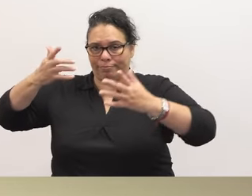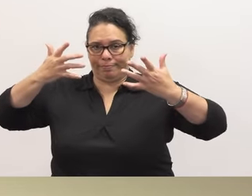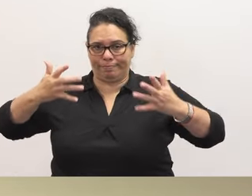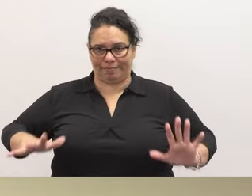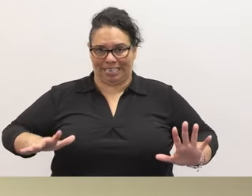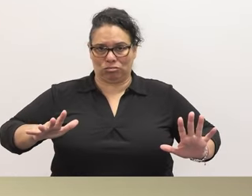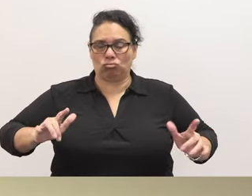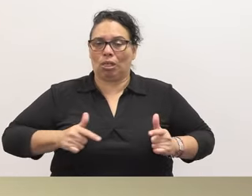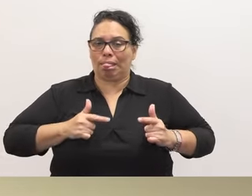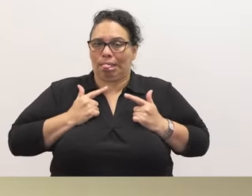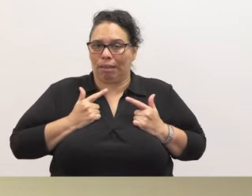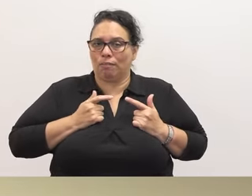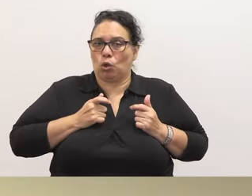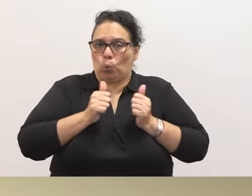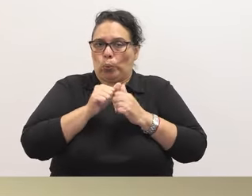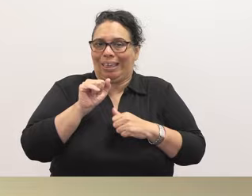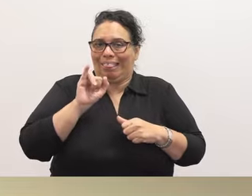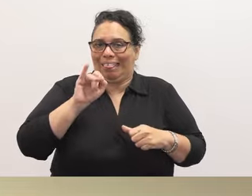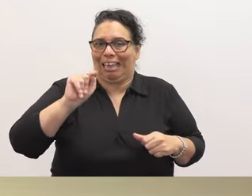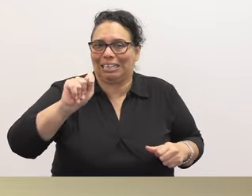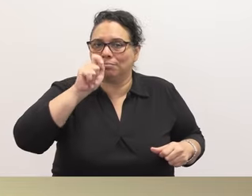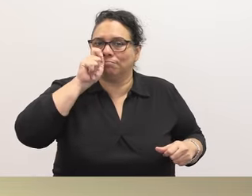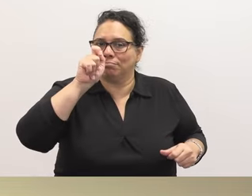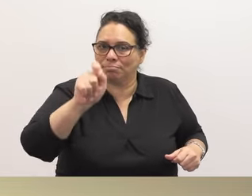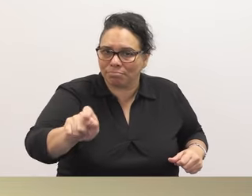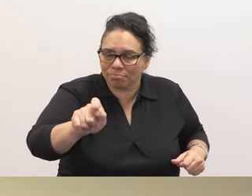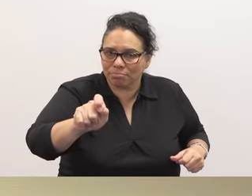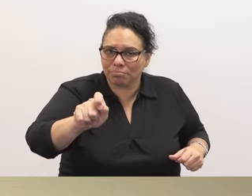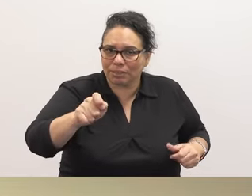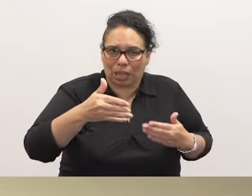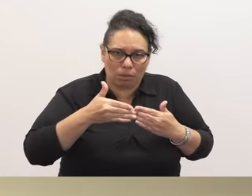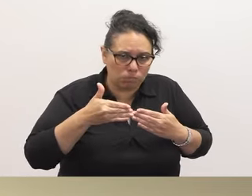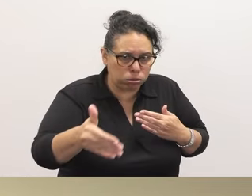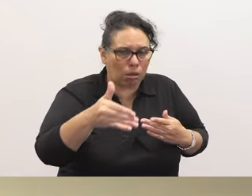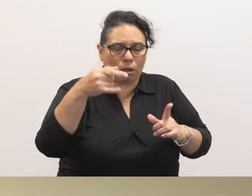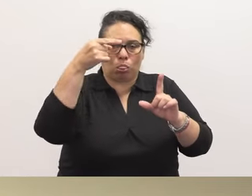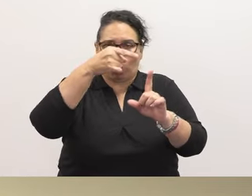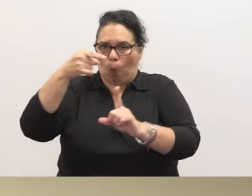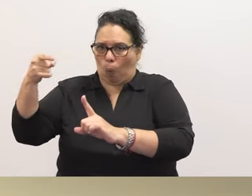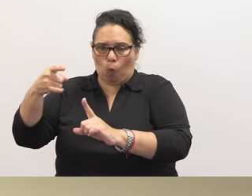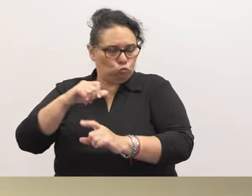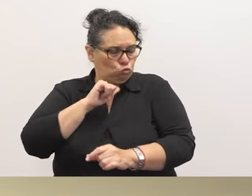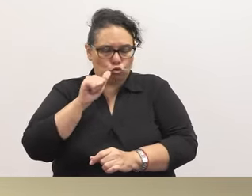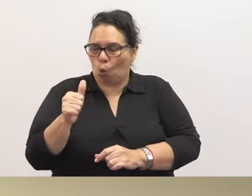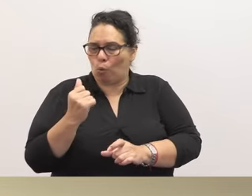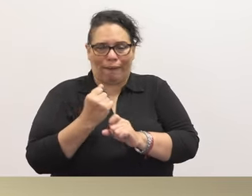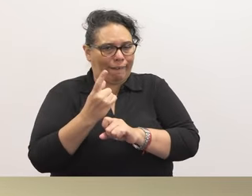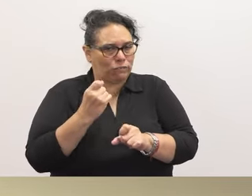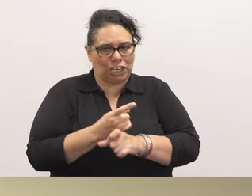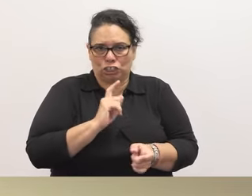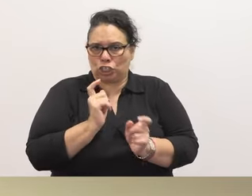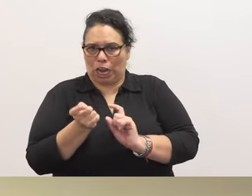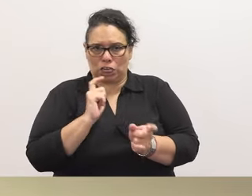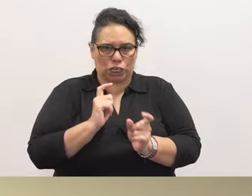for the duration of the goals, what will happen is the superintendent will bring you